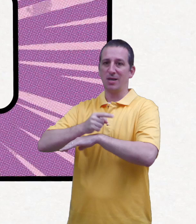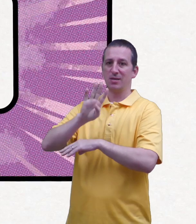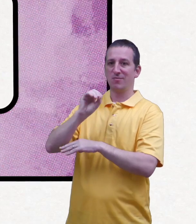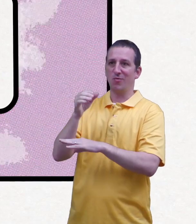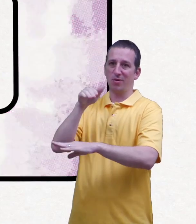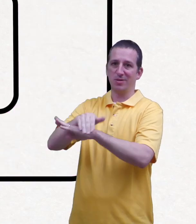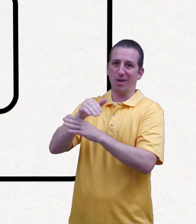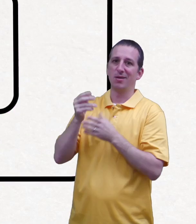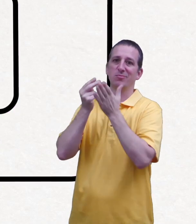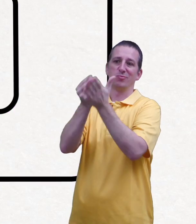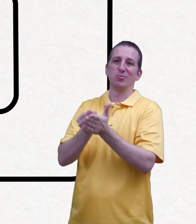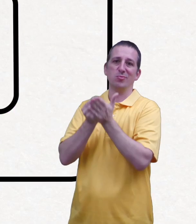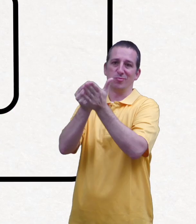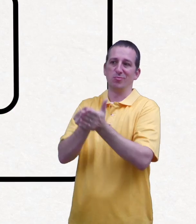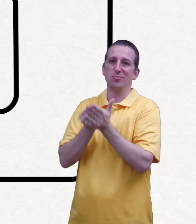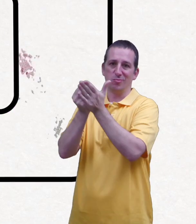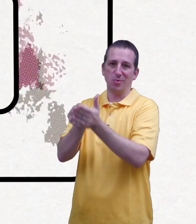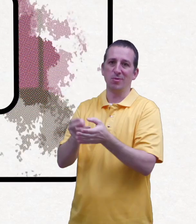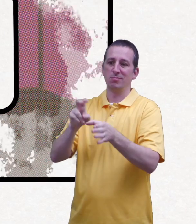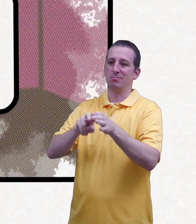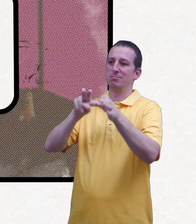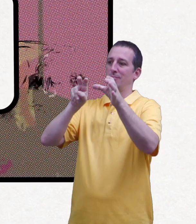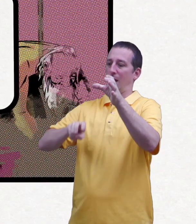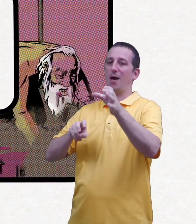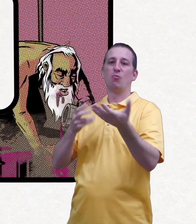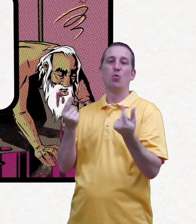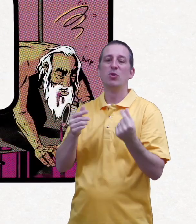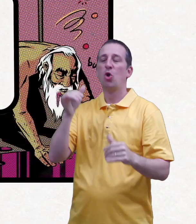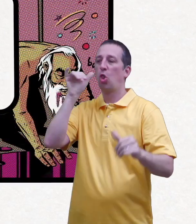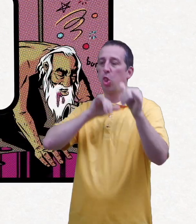Noah in the boat for forty days and forty nights. Then he gets off and